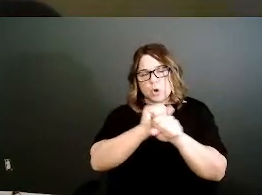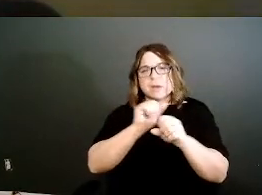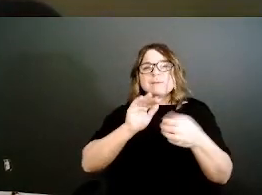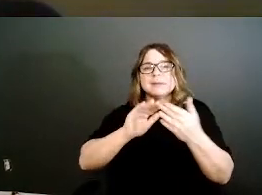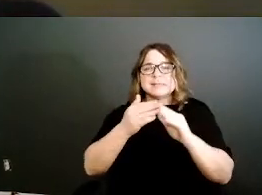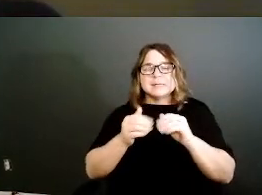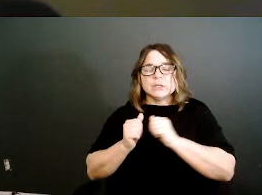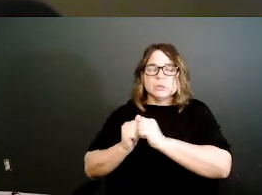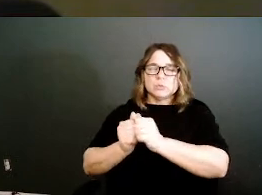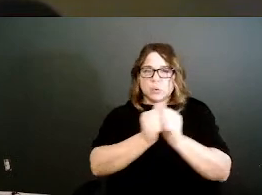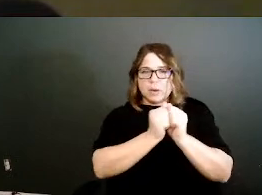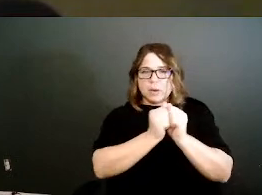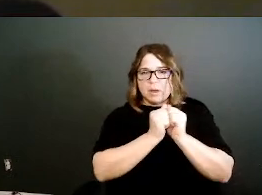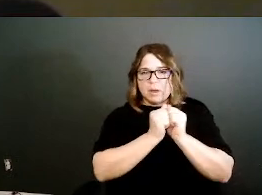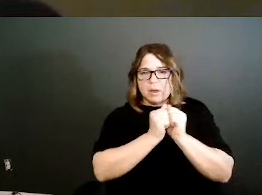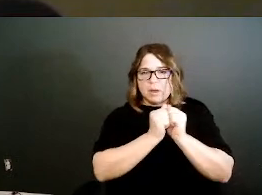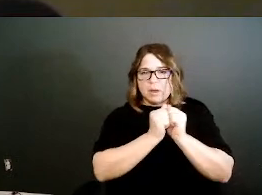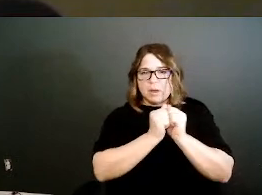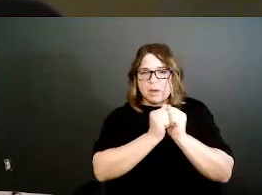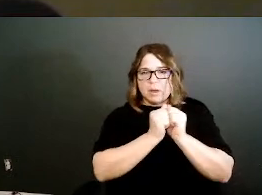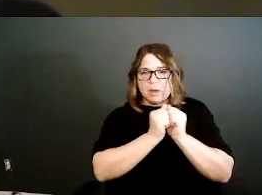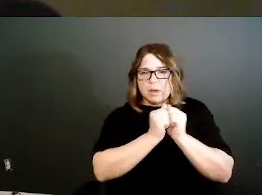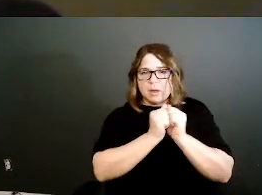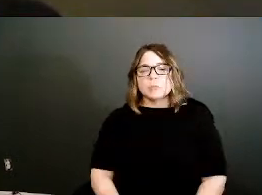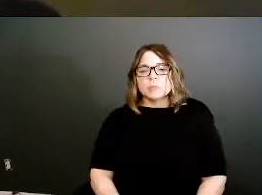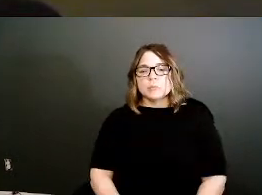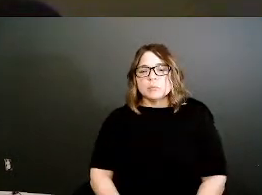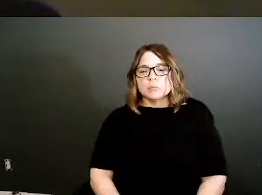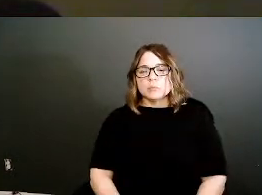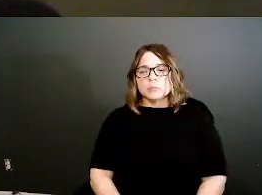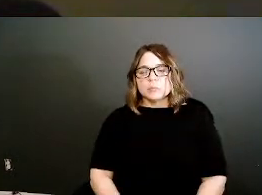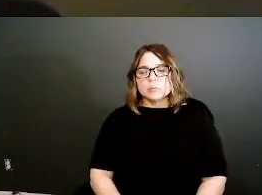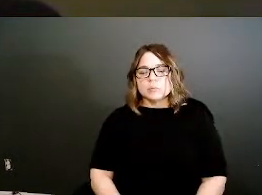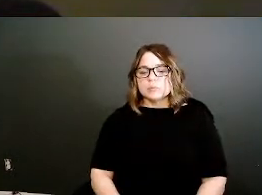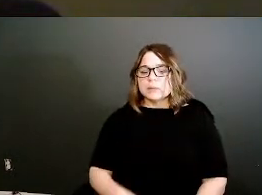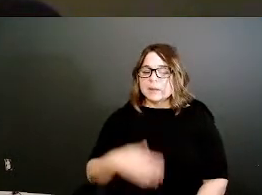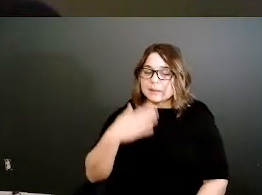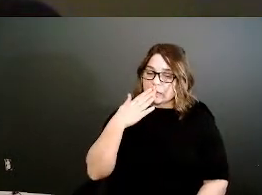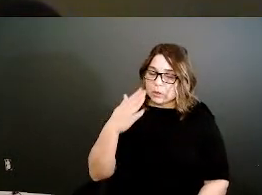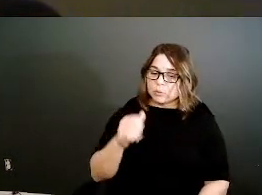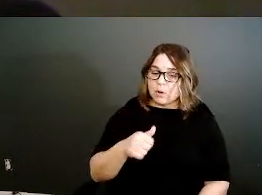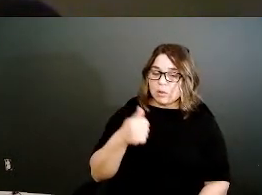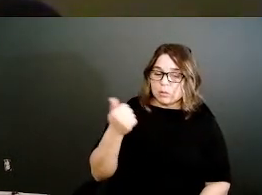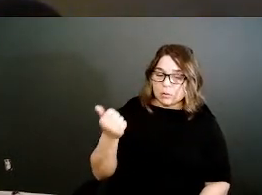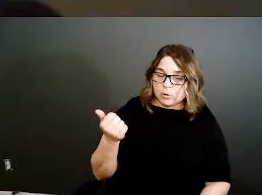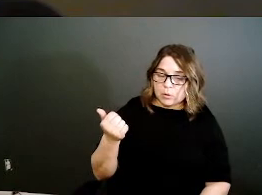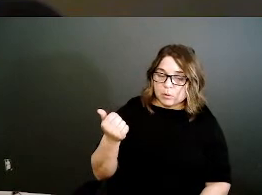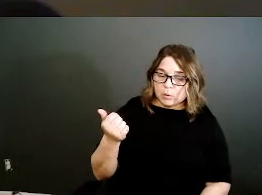SEEING NONE, THE CLERK WILL CALL THE ROLL. ≫ Clerk: COUNCIL MEMBER PALMISANO. ≫ COUNCIL MEMBER PALMISANO: AYE. ≫ Clerk: COUNCIL MEMBER GORDON.